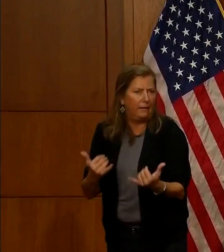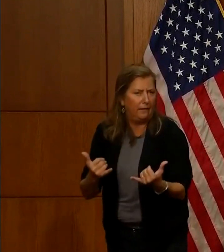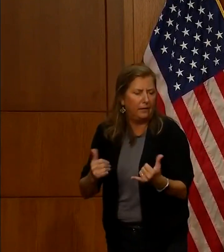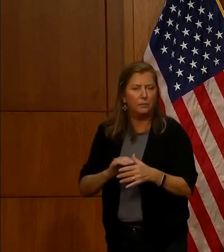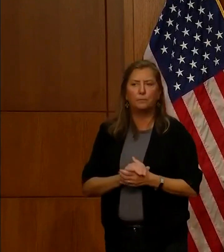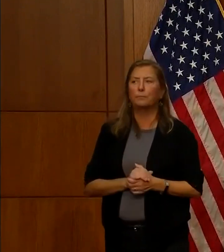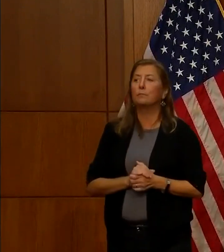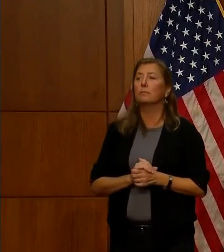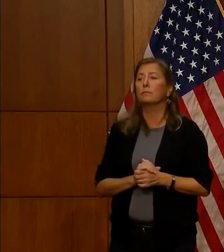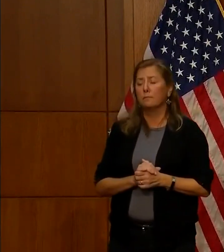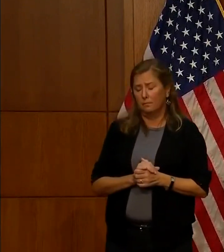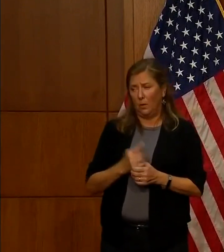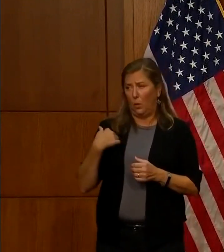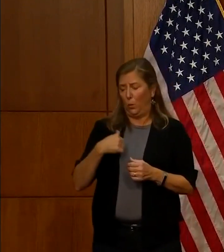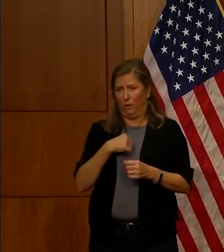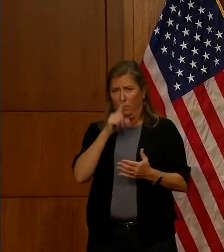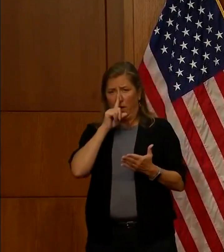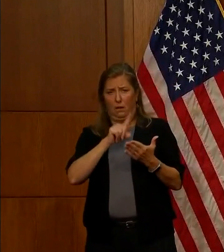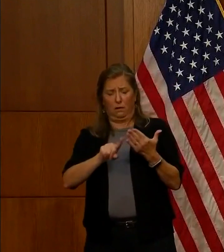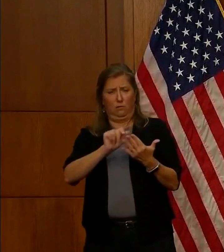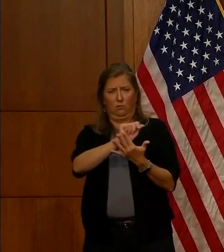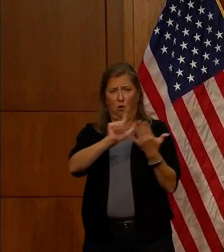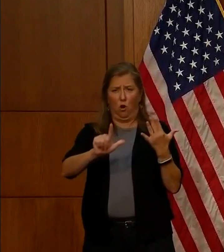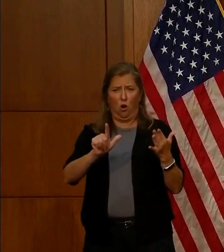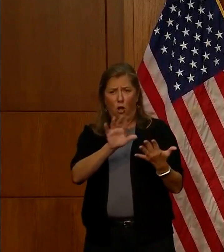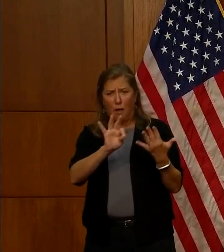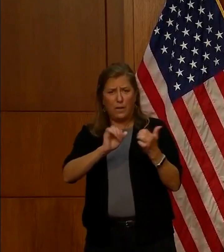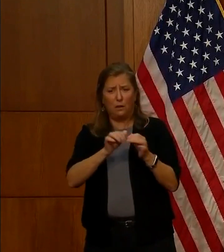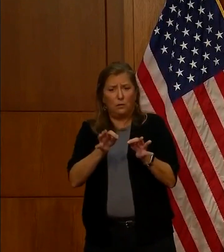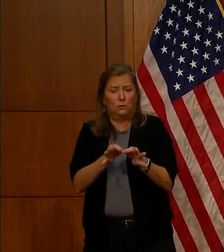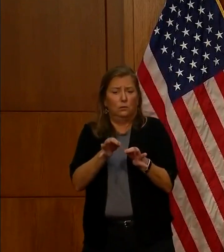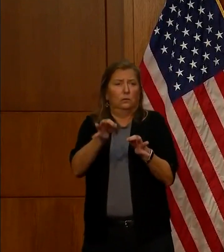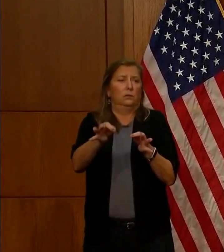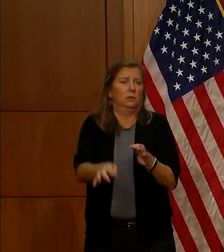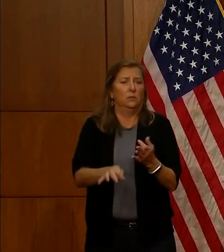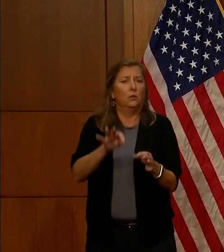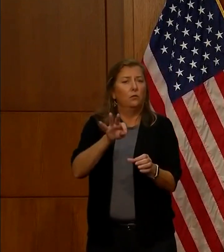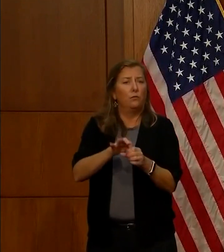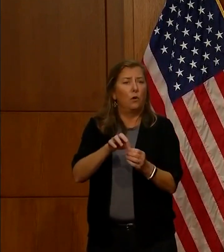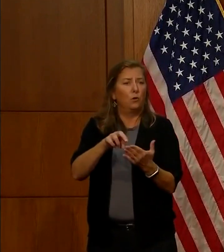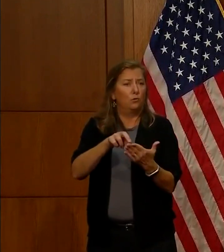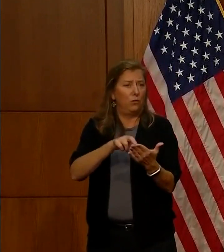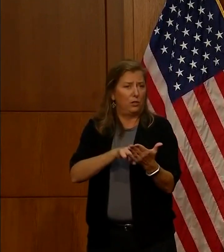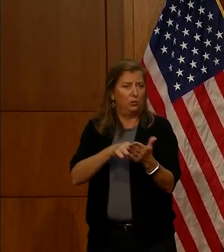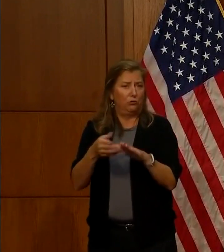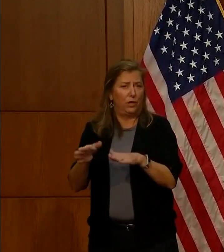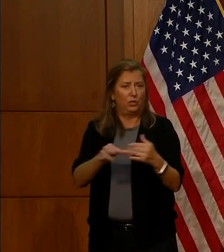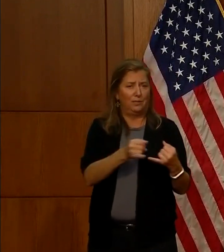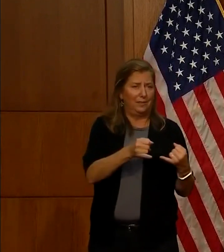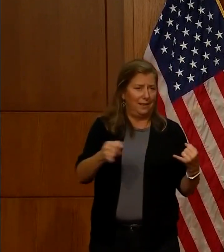THIS BACK UP AND RUNNING. WE HAVE BEEN EXPLORING ALL OF OUR